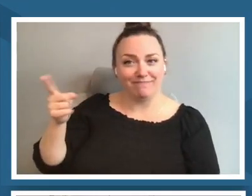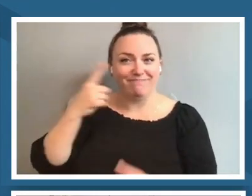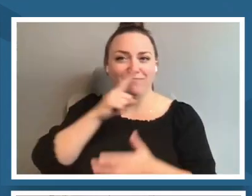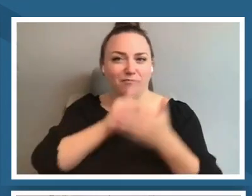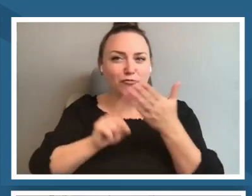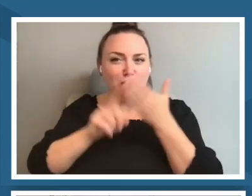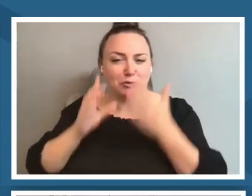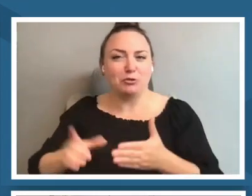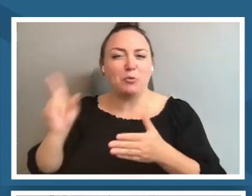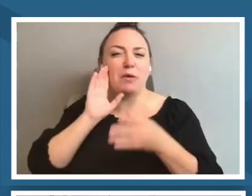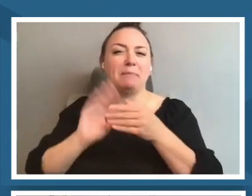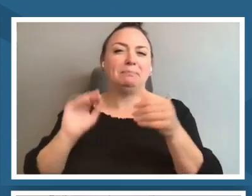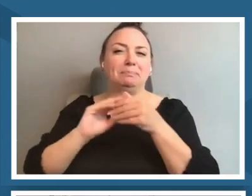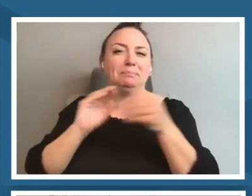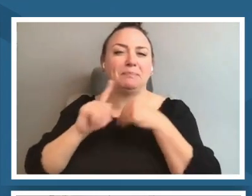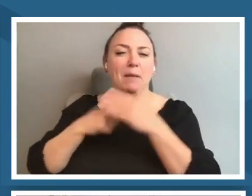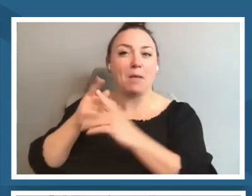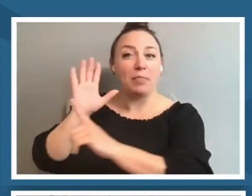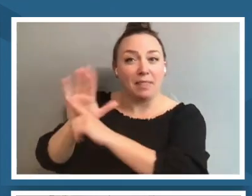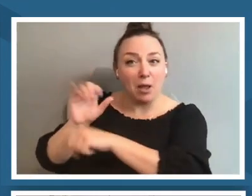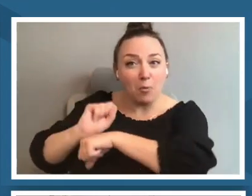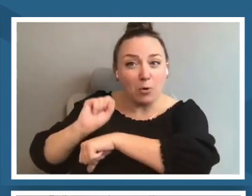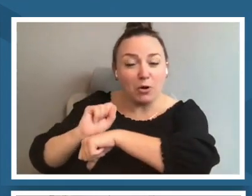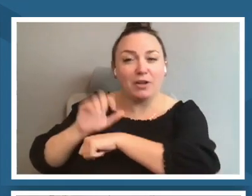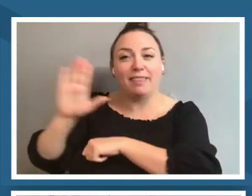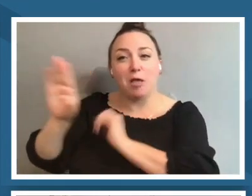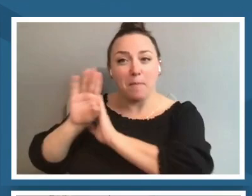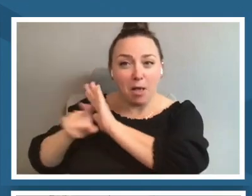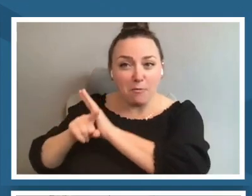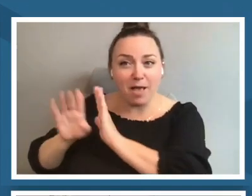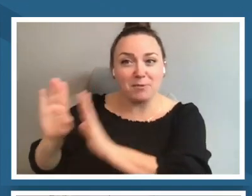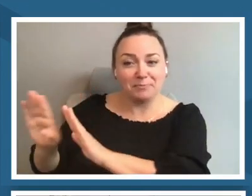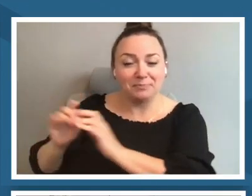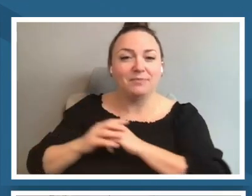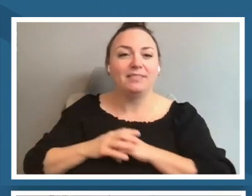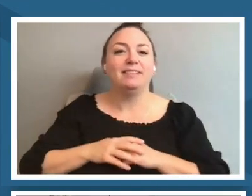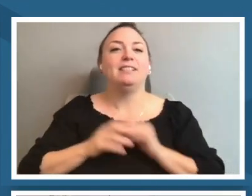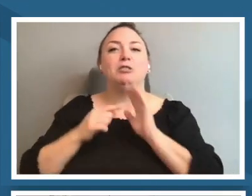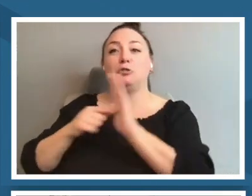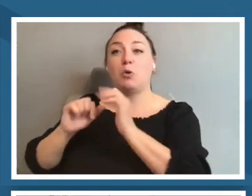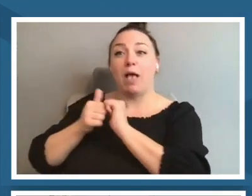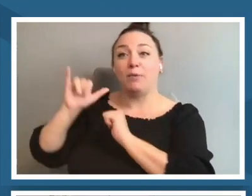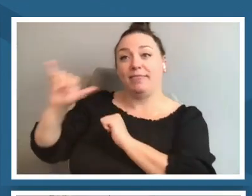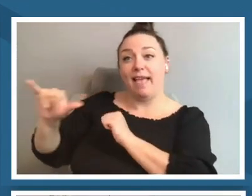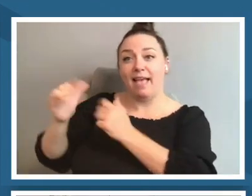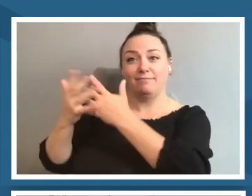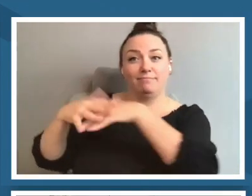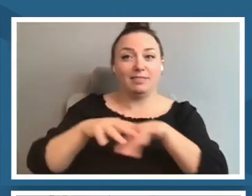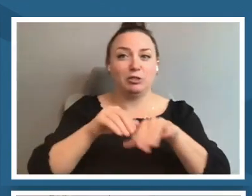about their background and their work and then we're going to show you how that integrates into an educational tool